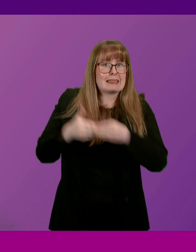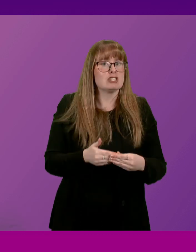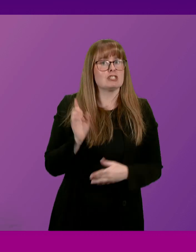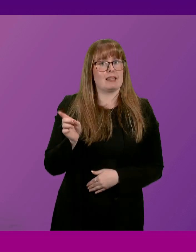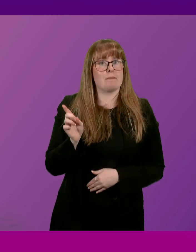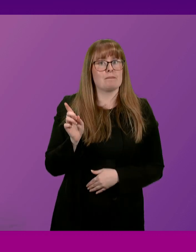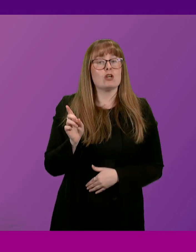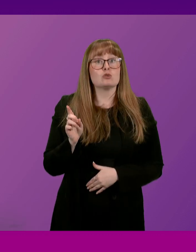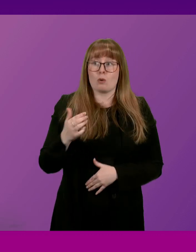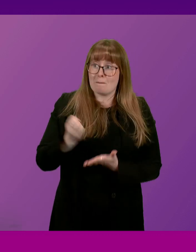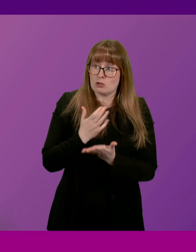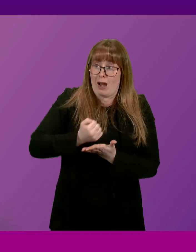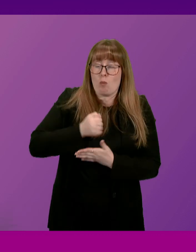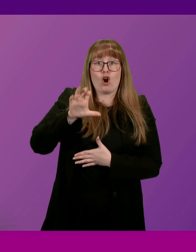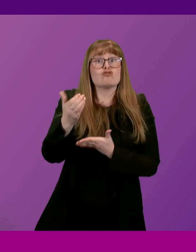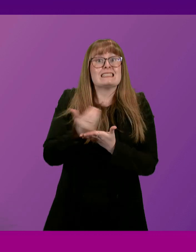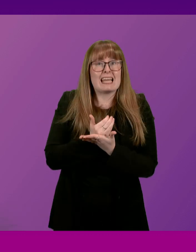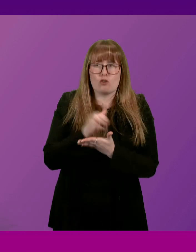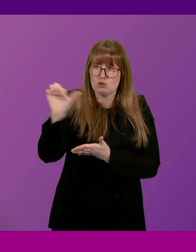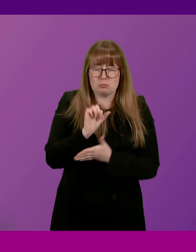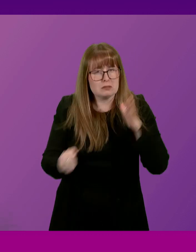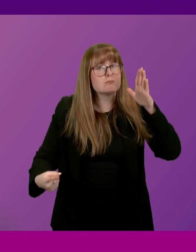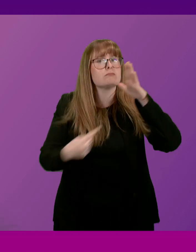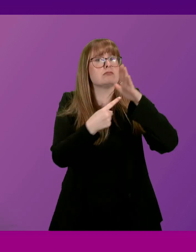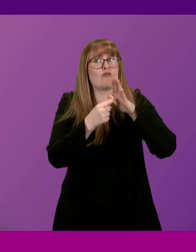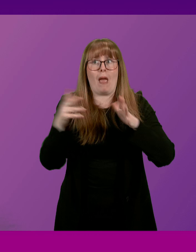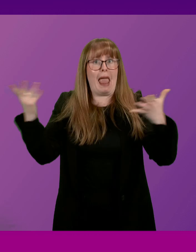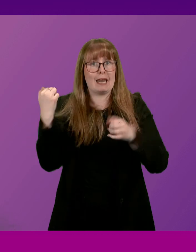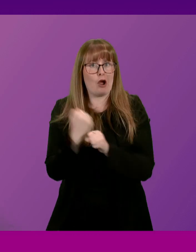Keeping our country safe should be the first priority for any Government,